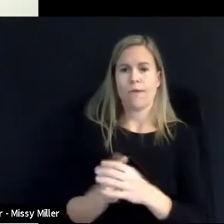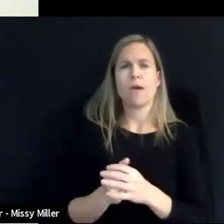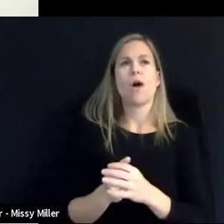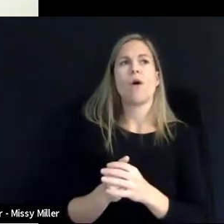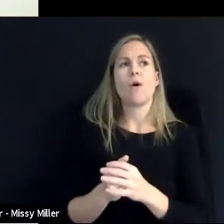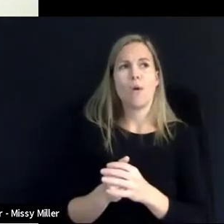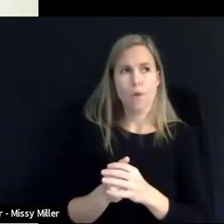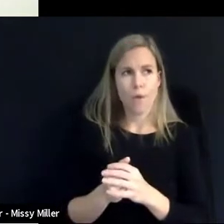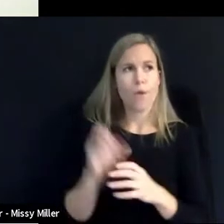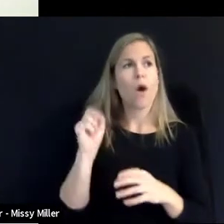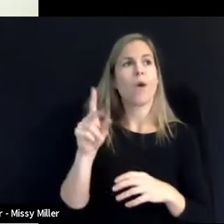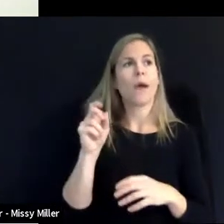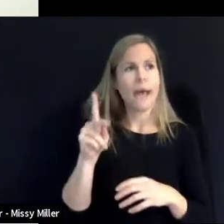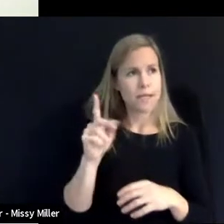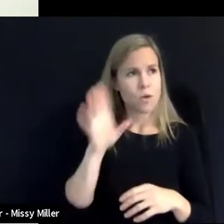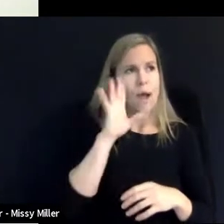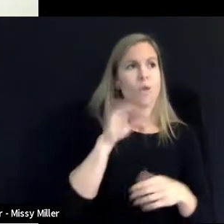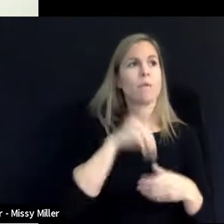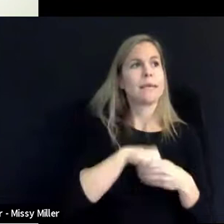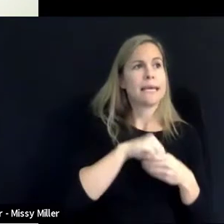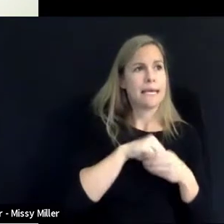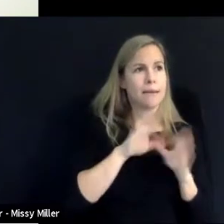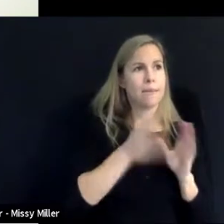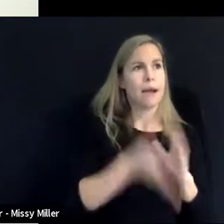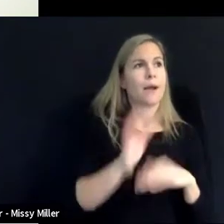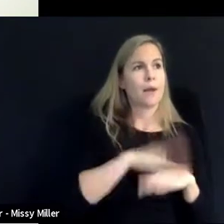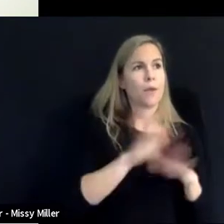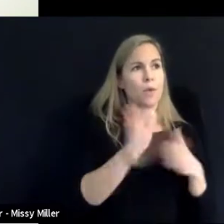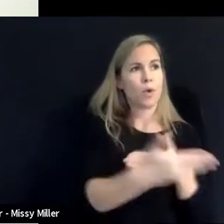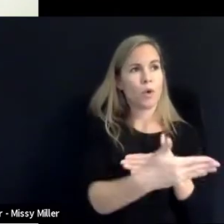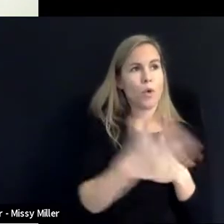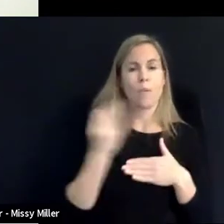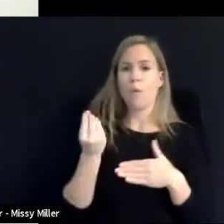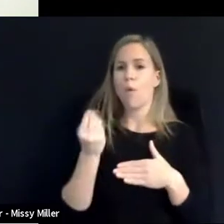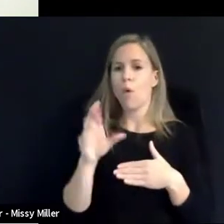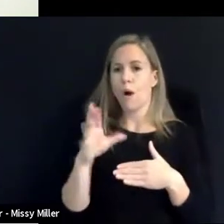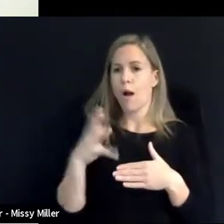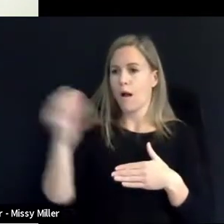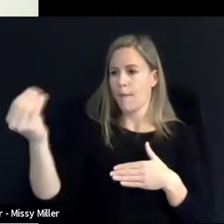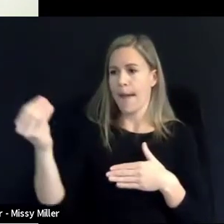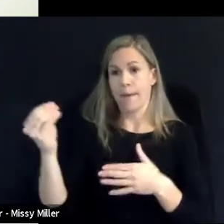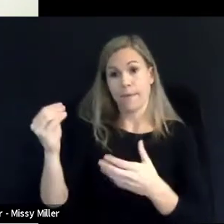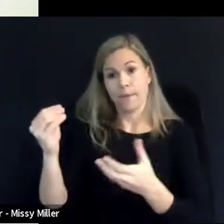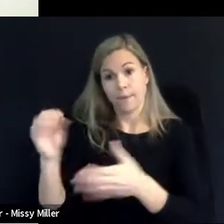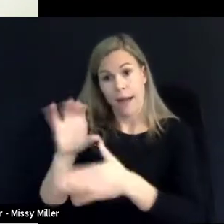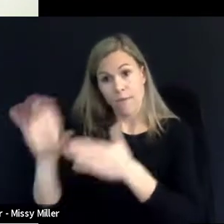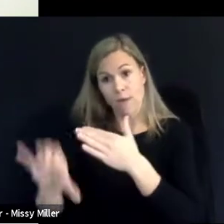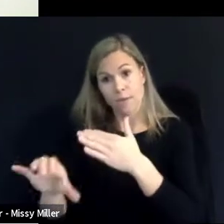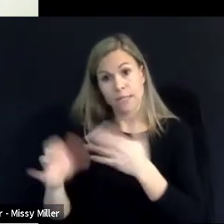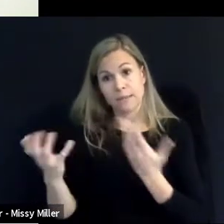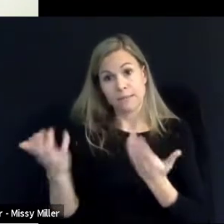like was the agreement earlier or I'll come out and be, you know, suffer the consequences of coming back out of my room.